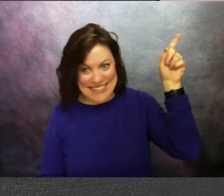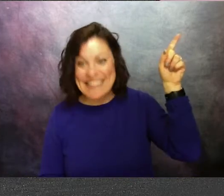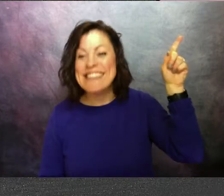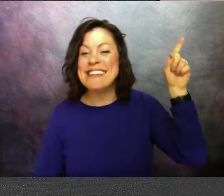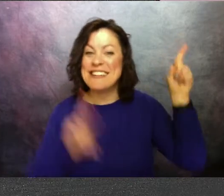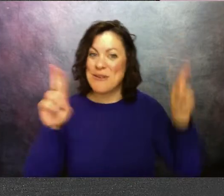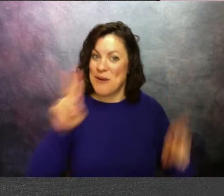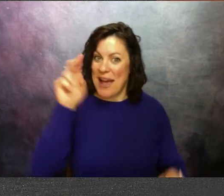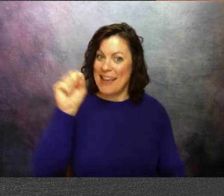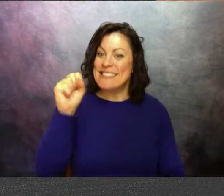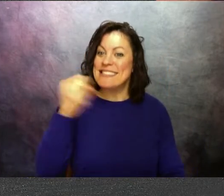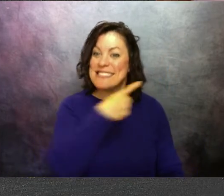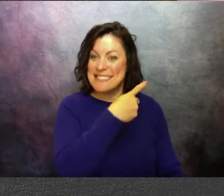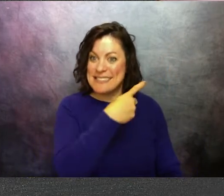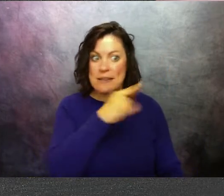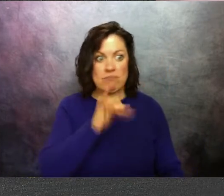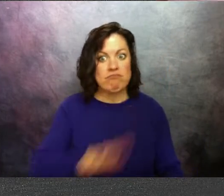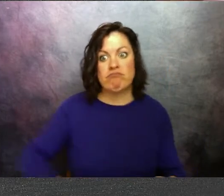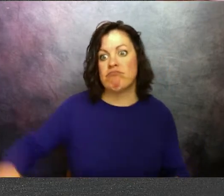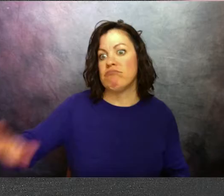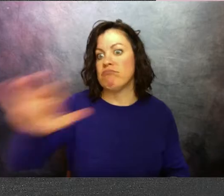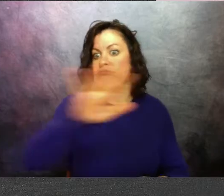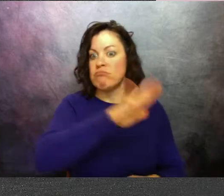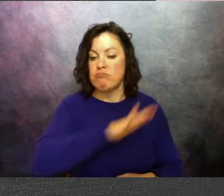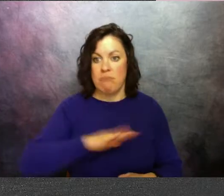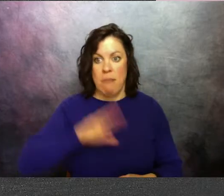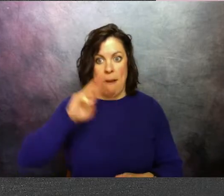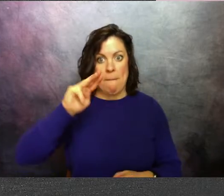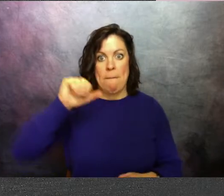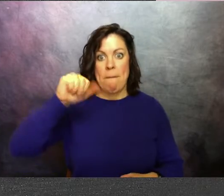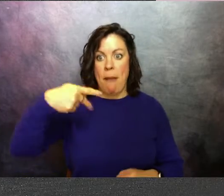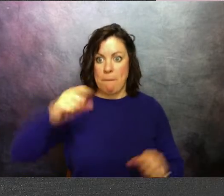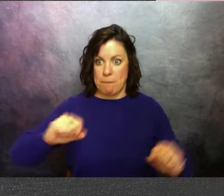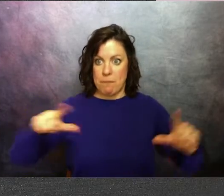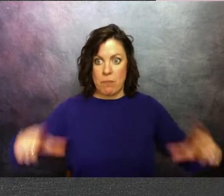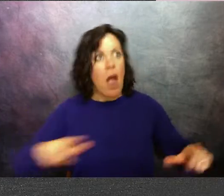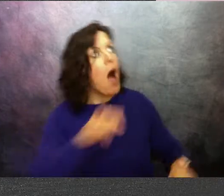So here's our United States map. Oh yeah.